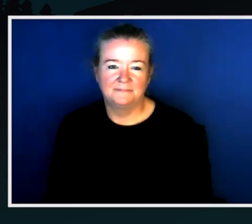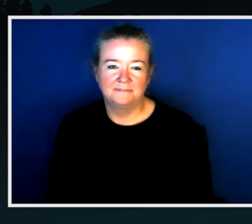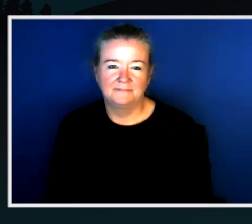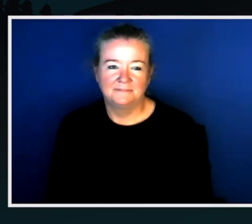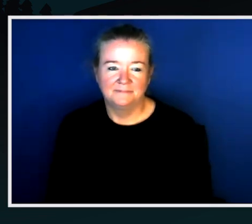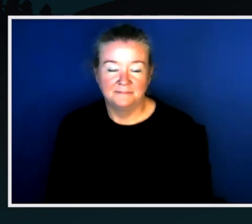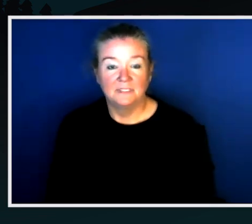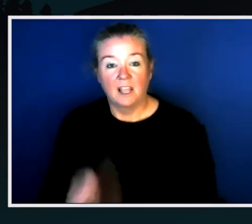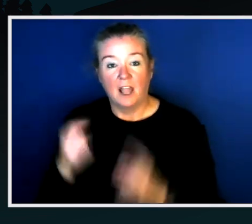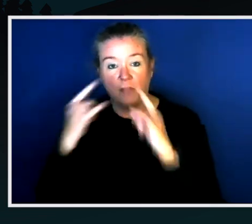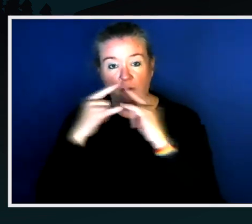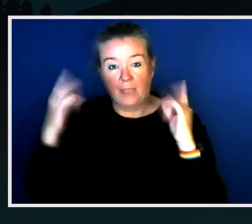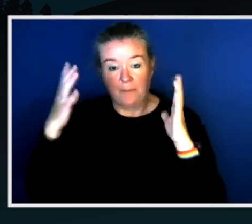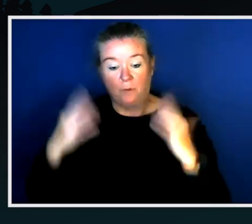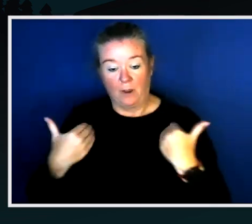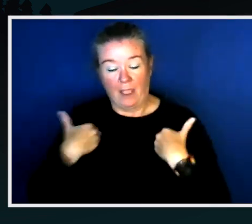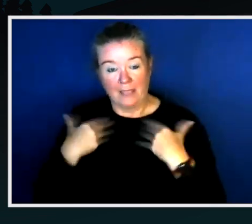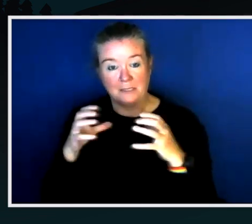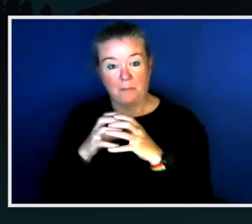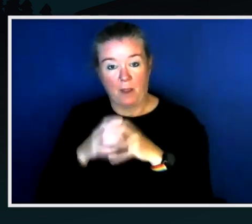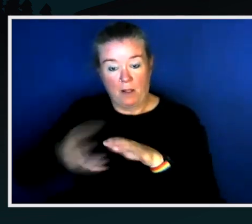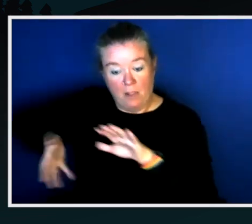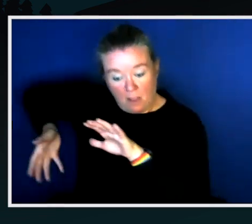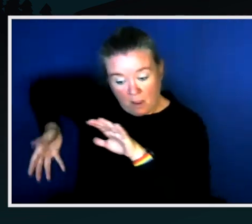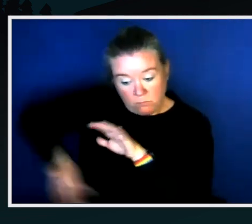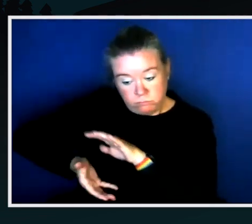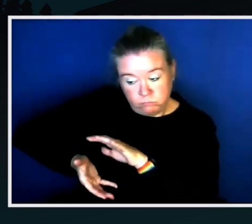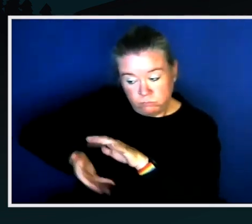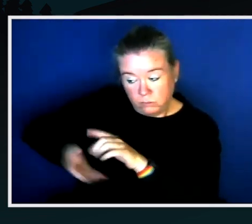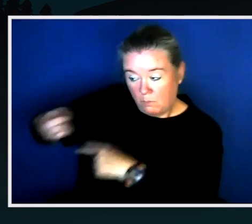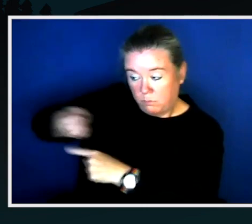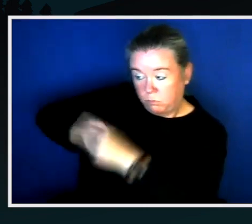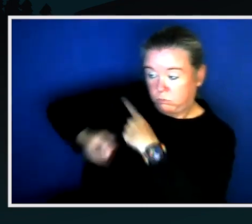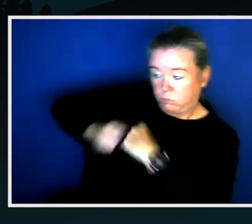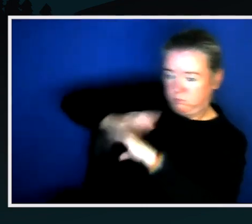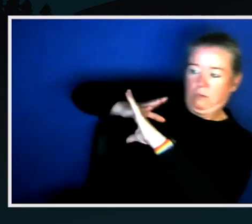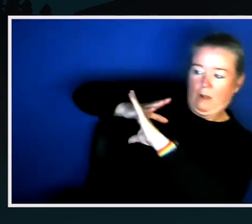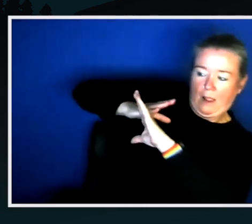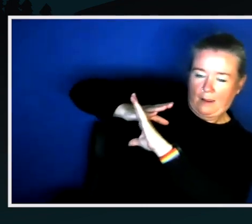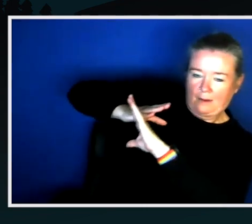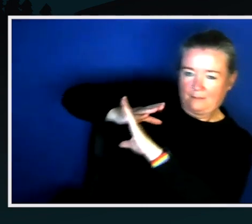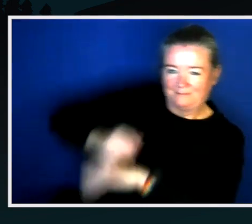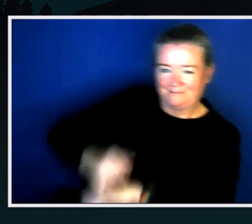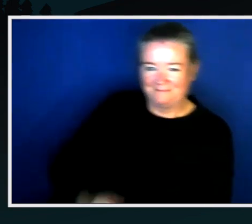Another camper rolls the ball, but it's blocked by his opponent at the other end of the court.